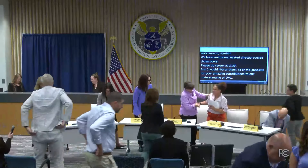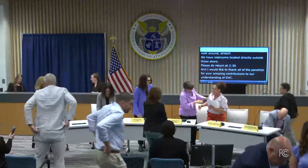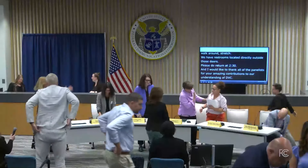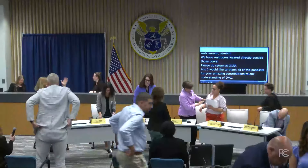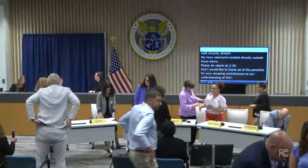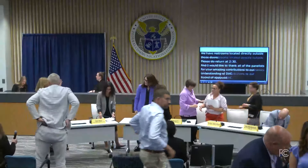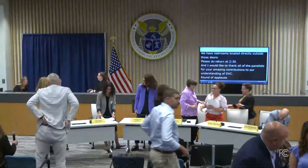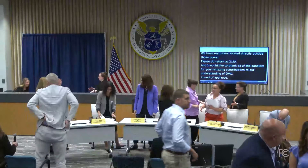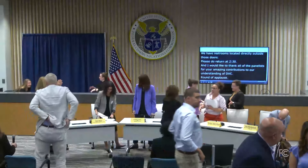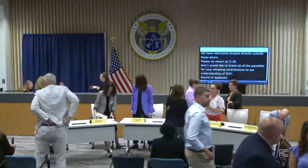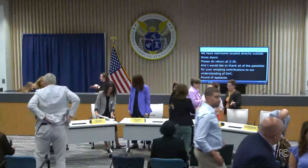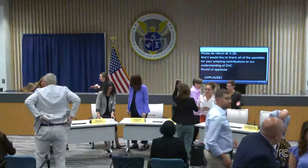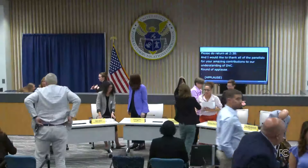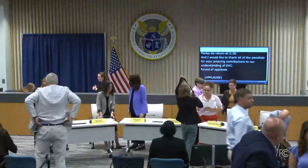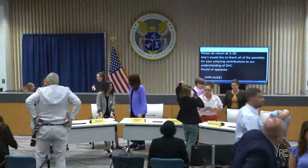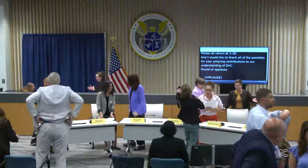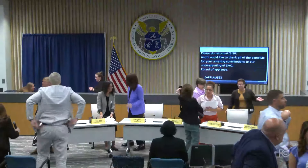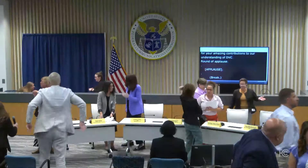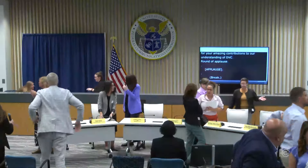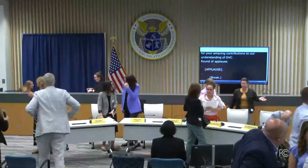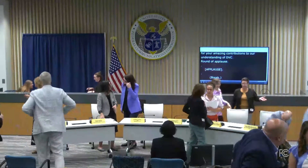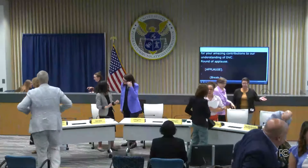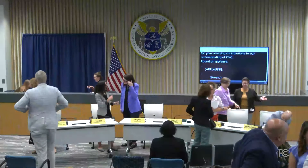ALL OF THE PANELISTS FOR YOUR AMAZING CONTRIBUTIONS TO OUR UNDERSTANDING OF DVC. ROUND OF APPLAUSE.